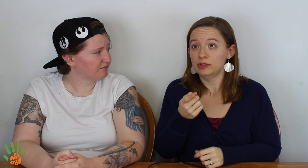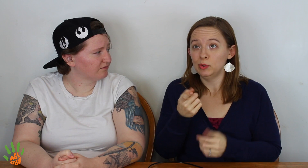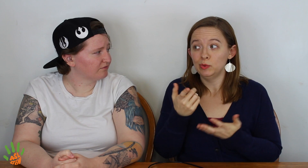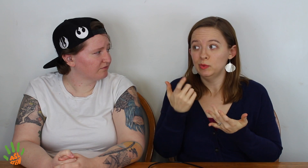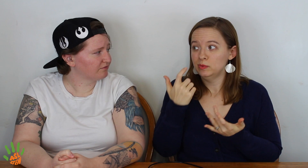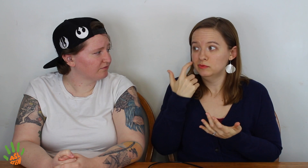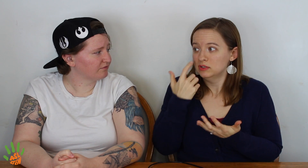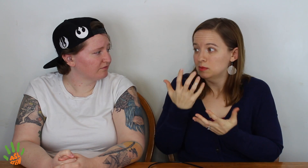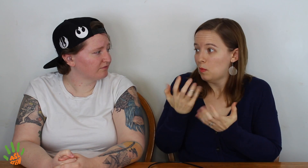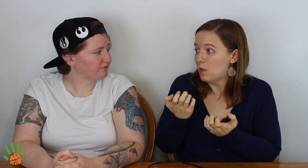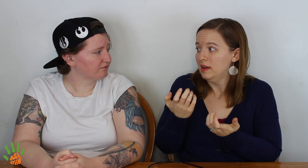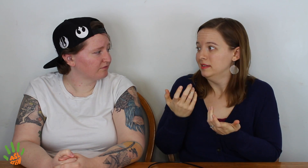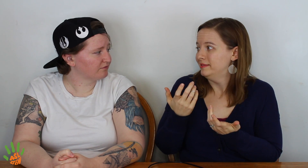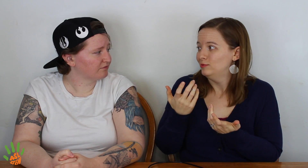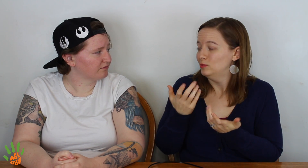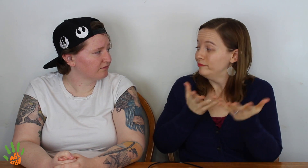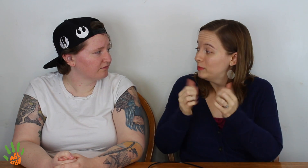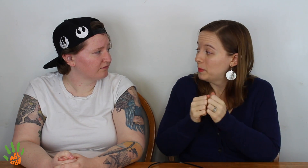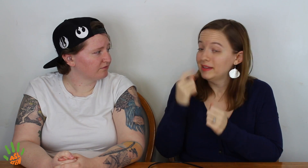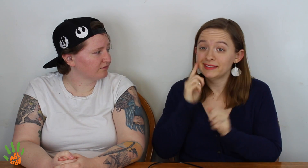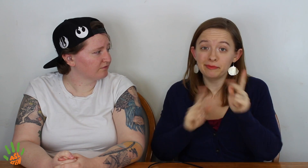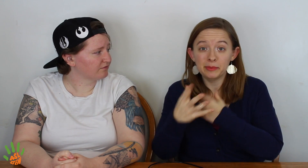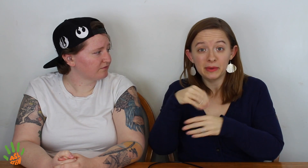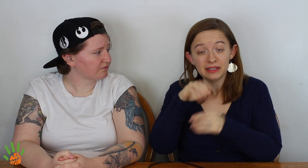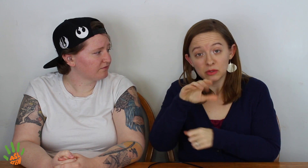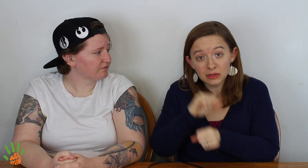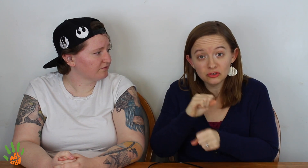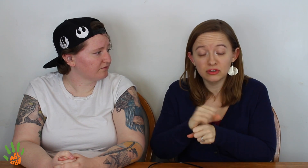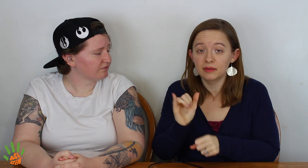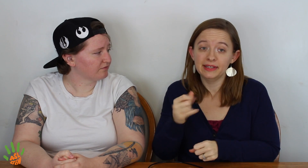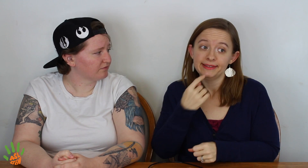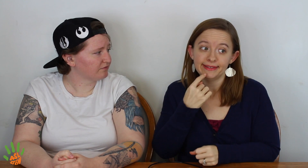If you just want to work with D/deaf people within your job --